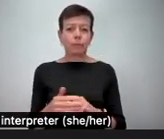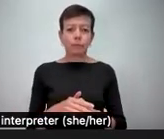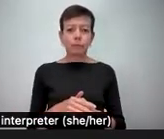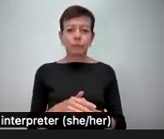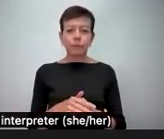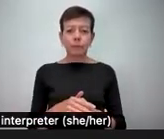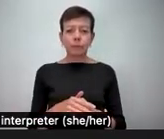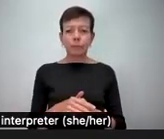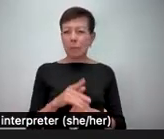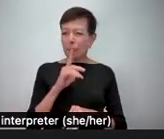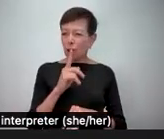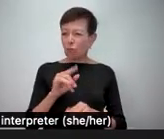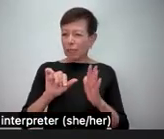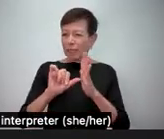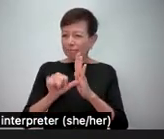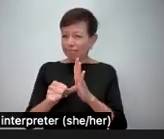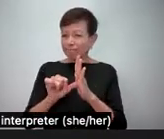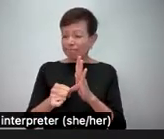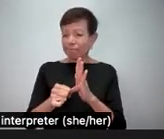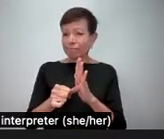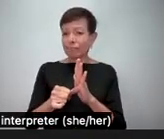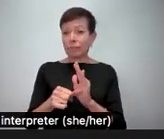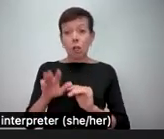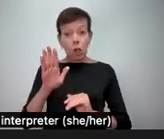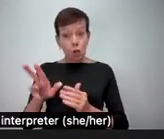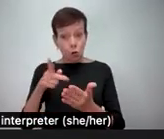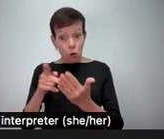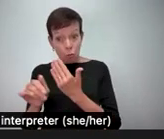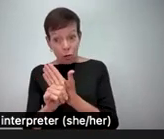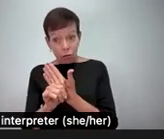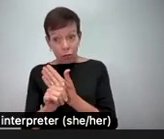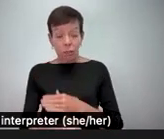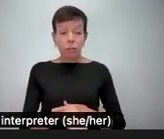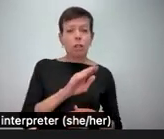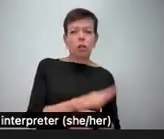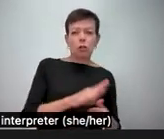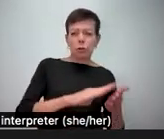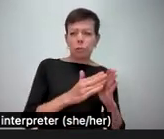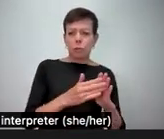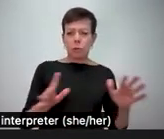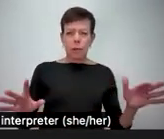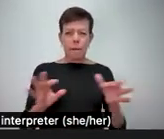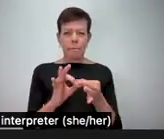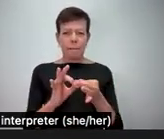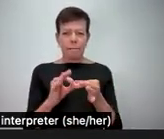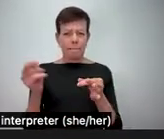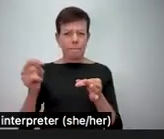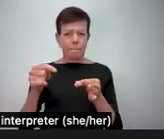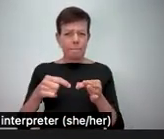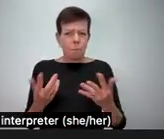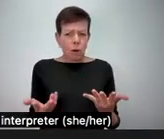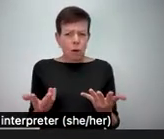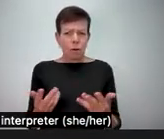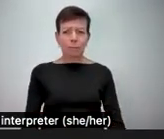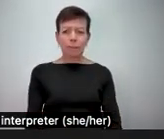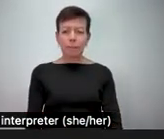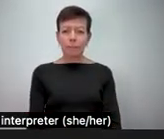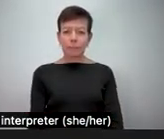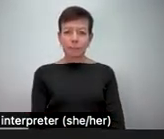on the connection between your project and your community. Let us know where that connection is.